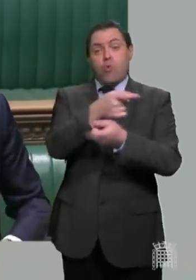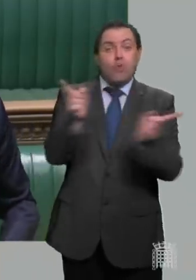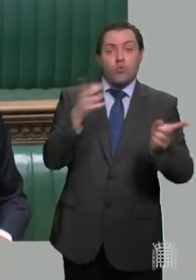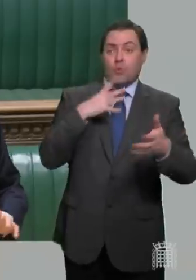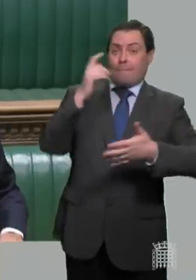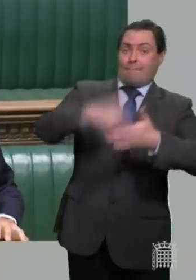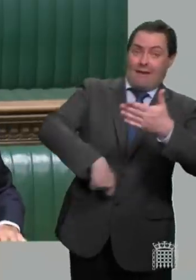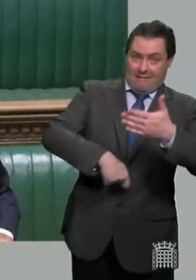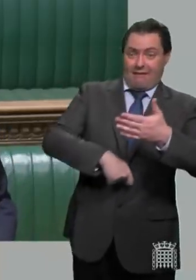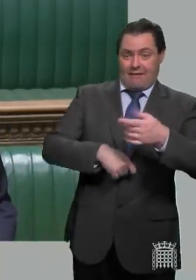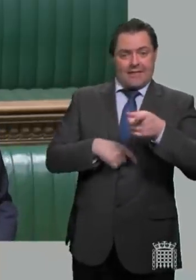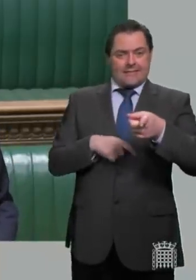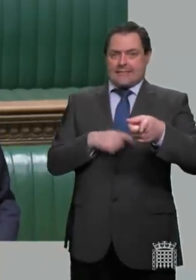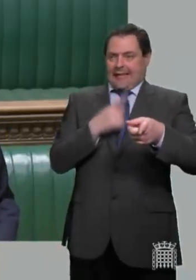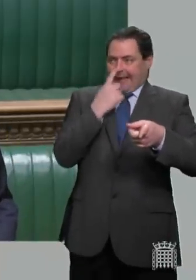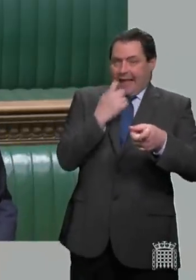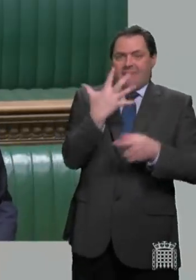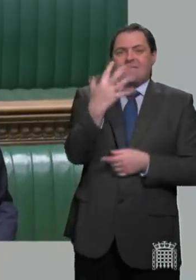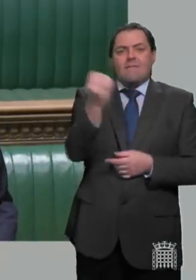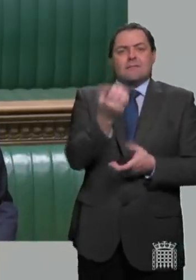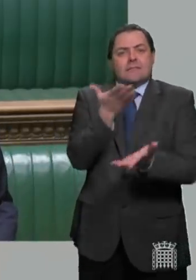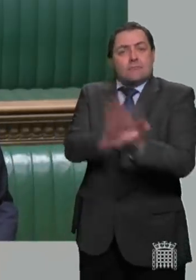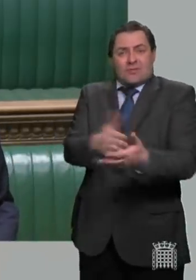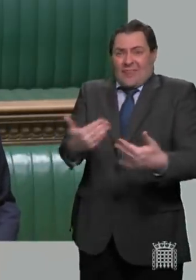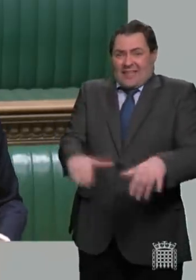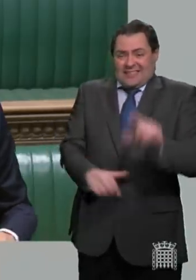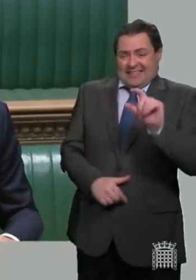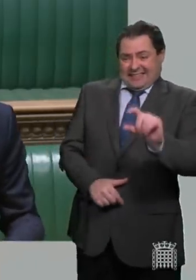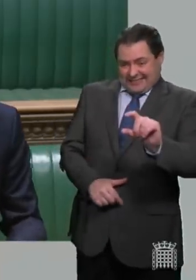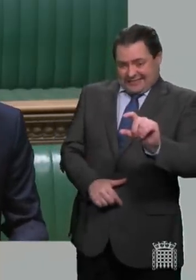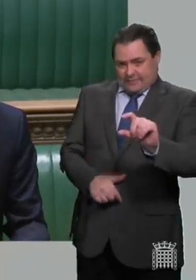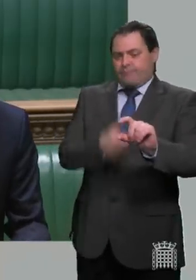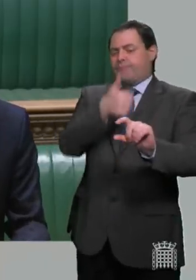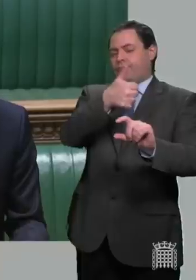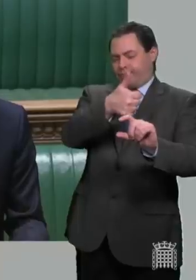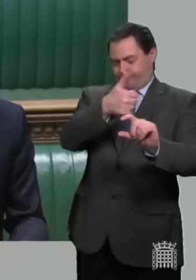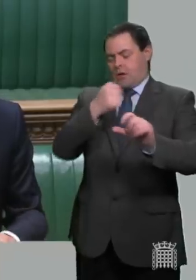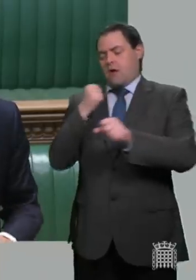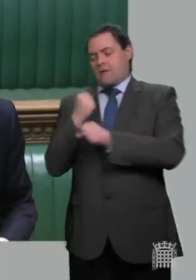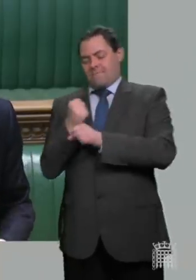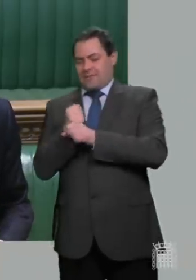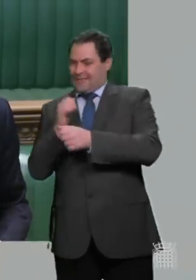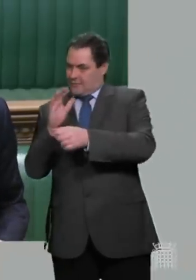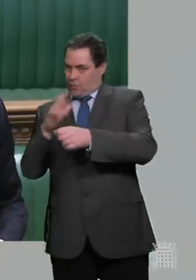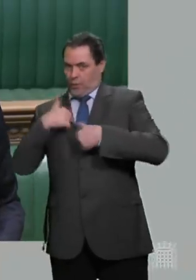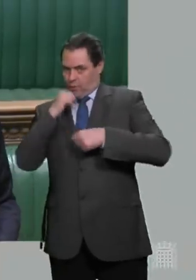who can afford only a 5% deposit will benefit from a Government guarantee on those mortgages.